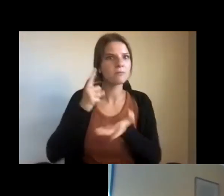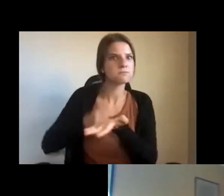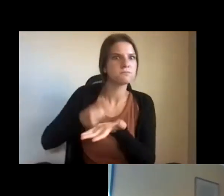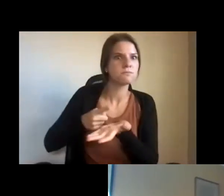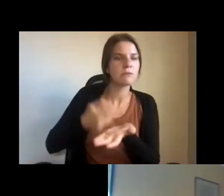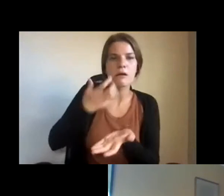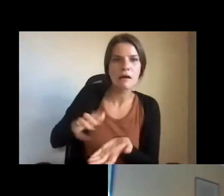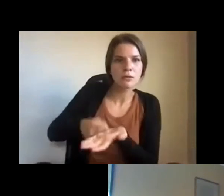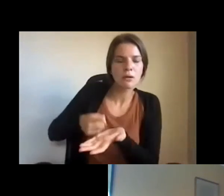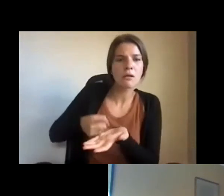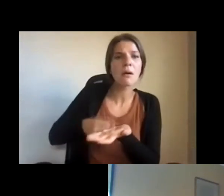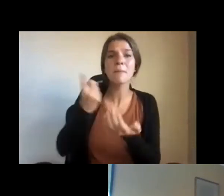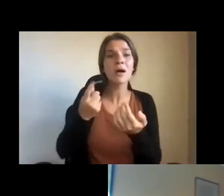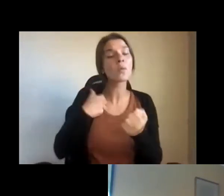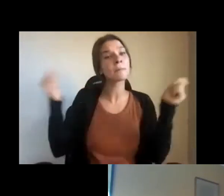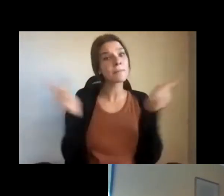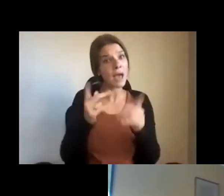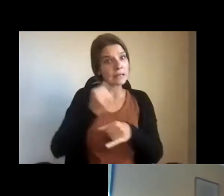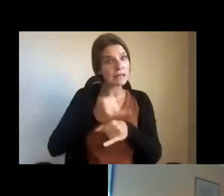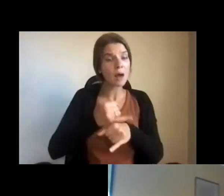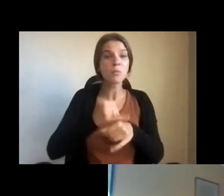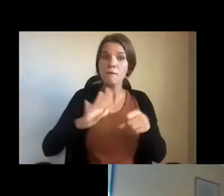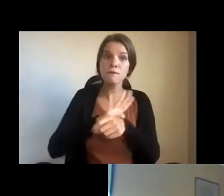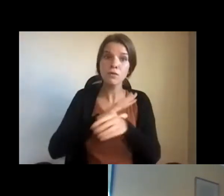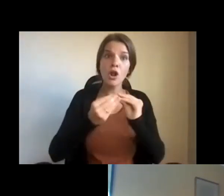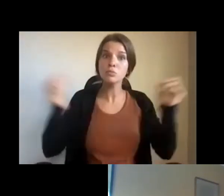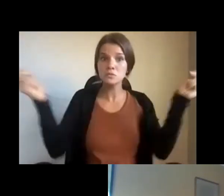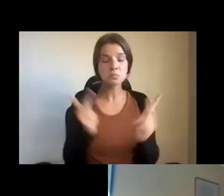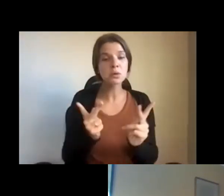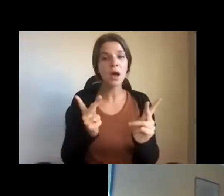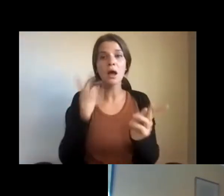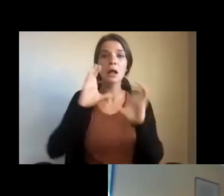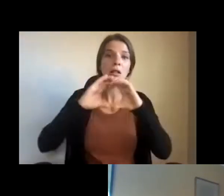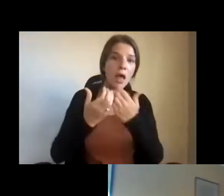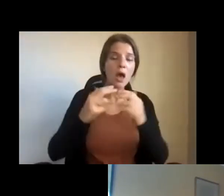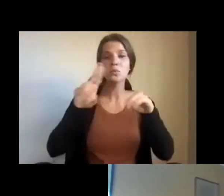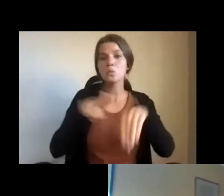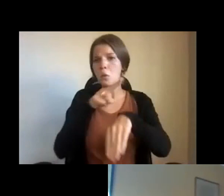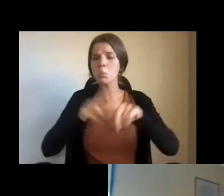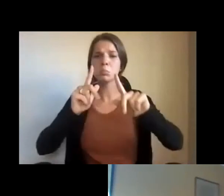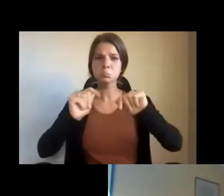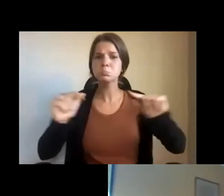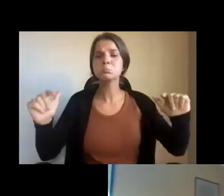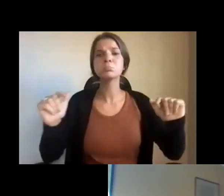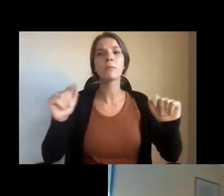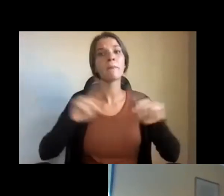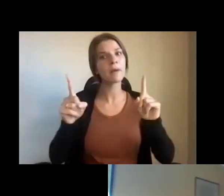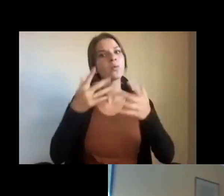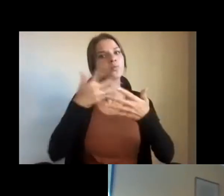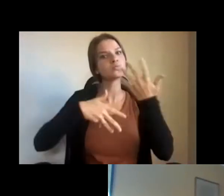back to full density, and having everyone back in classes as normal etc. Those things have been again